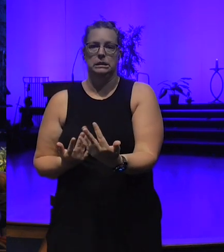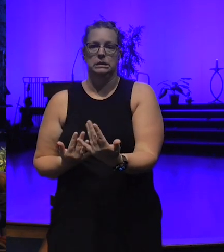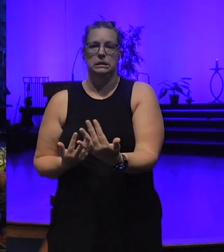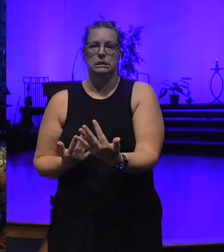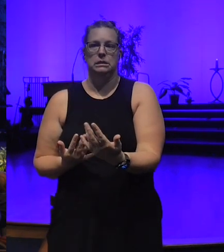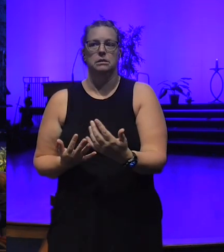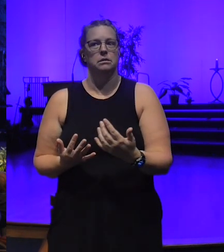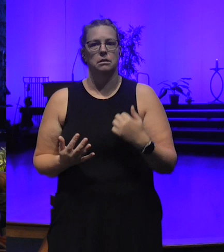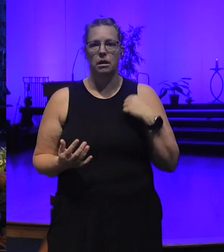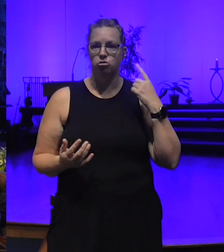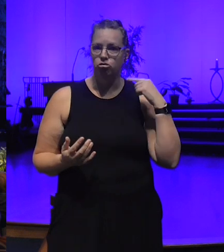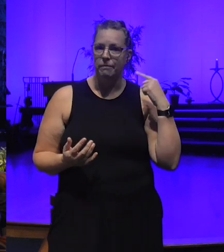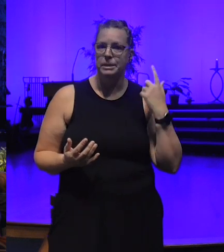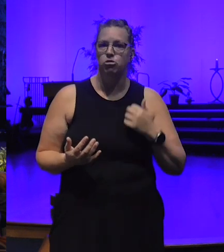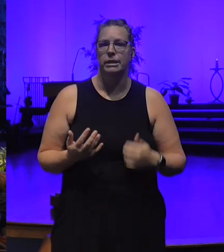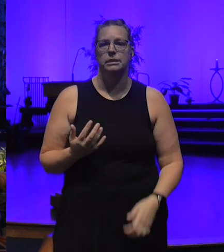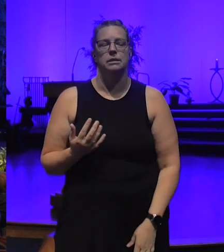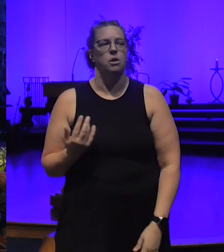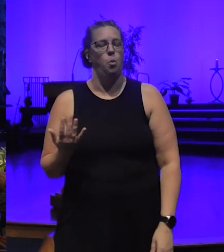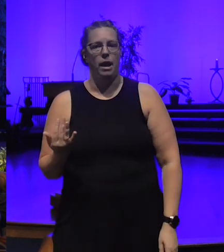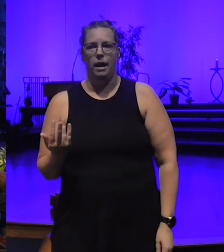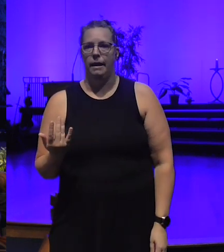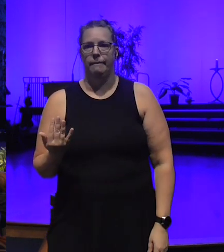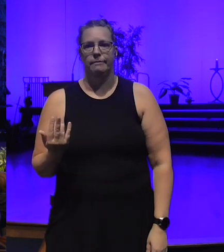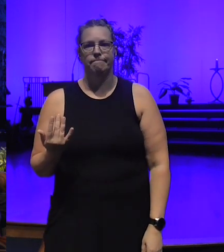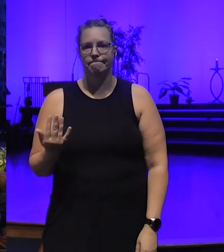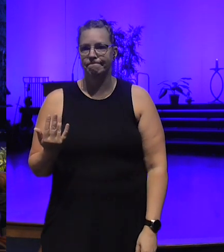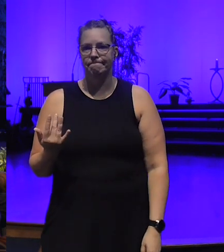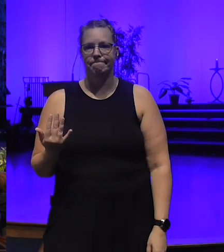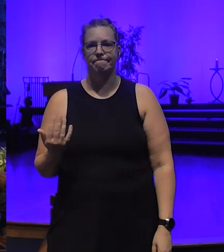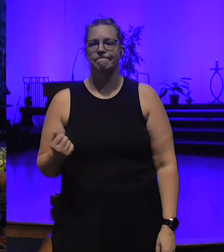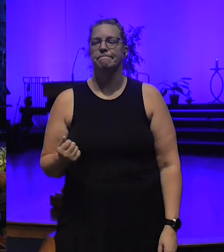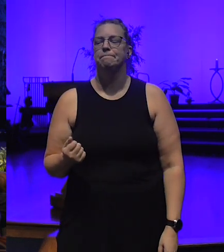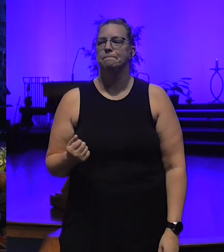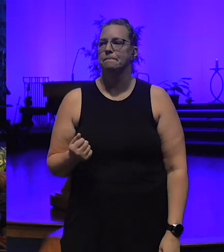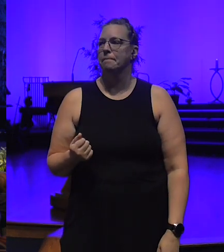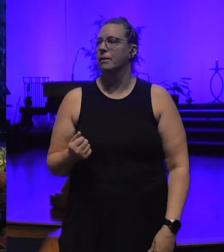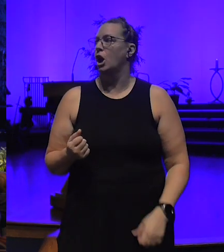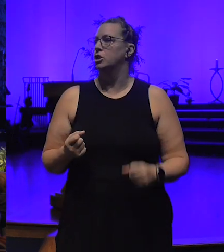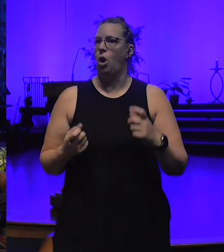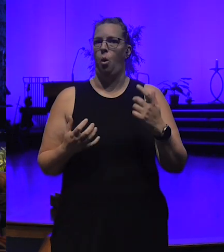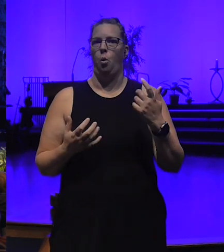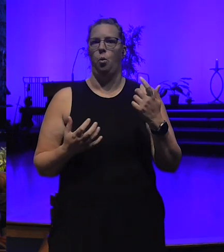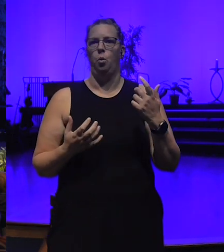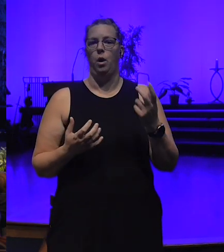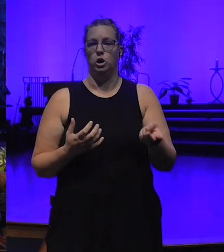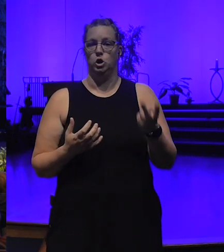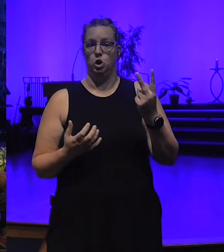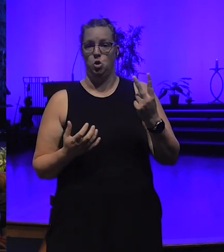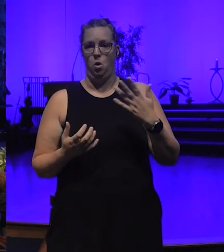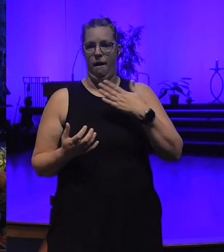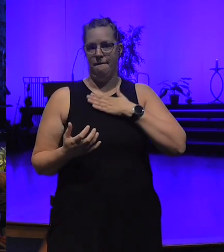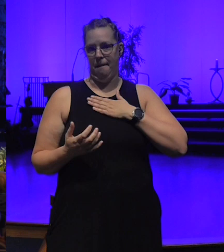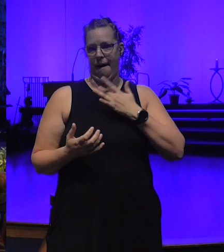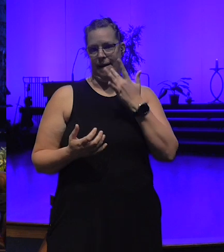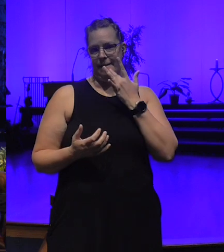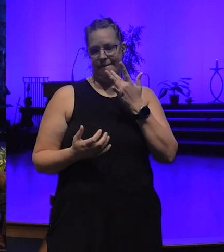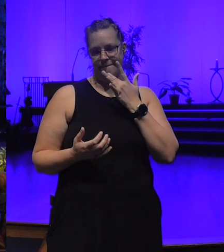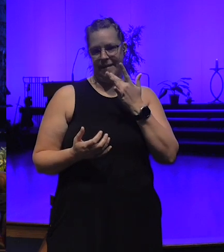to drive me crazy there was a exchange between two of my uh favorite philosophers the great Allan